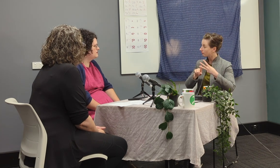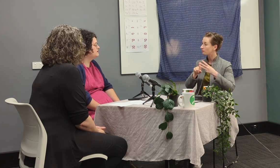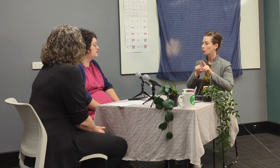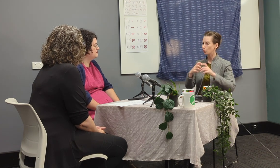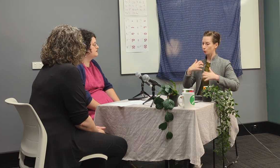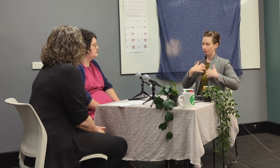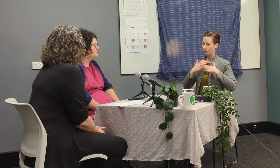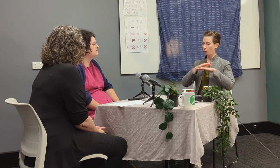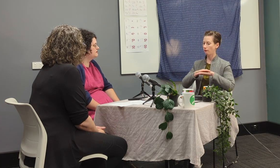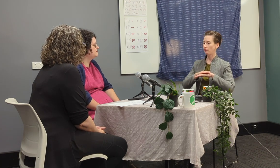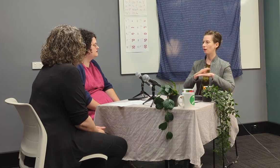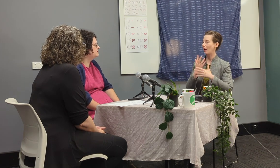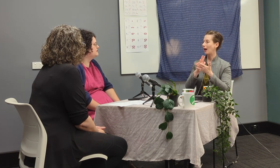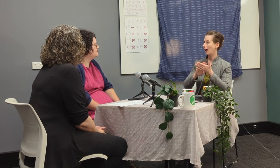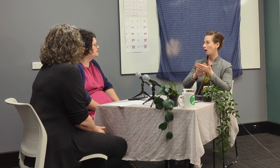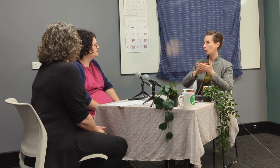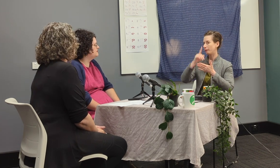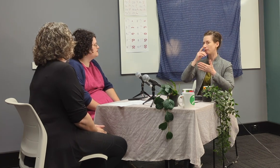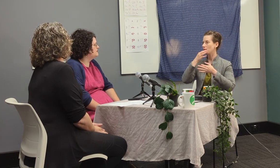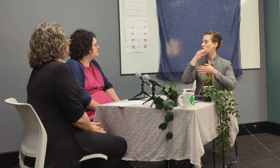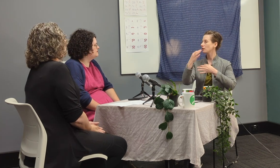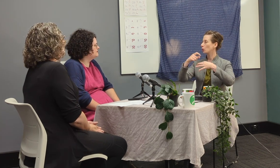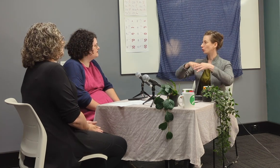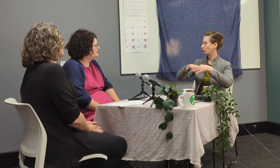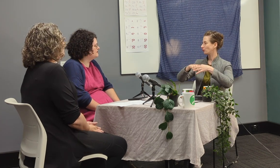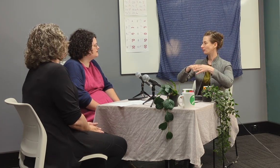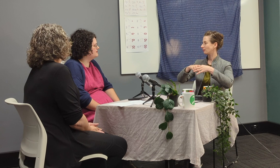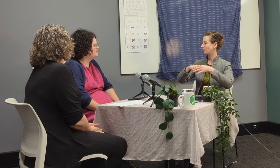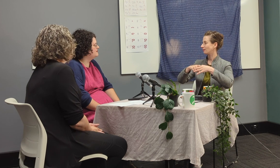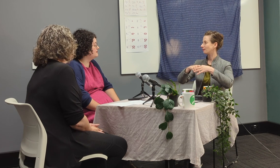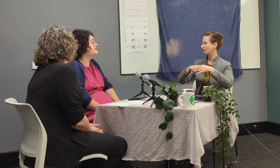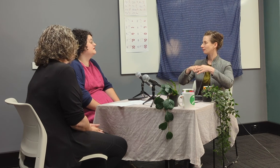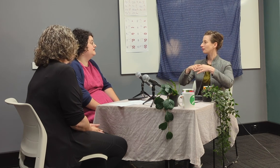“can’t” and how that head moved and fitted with the production of that sign, such